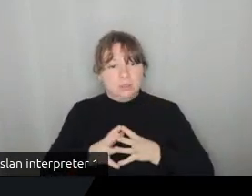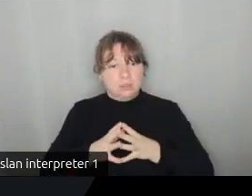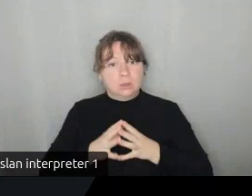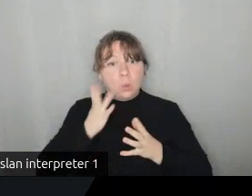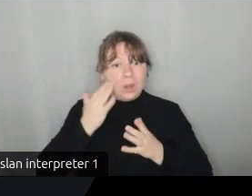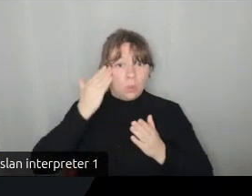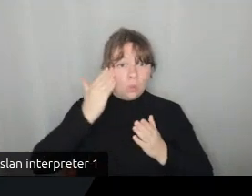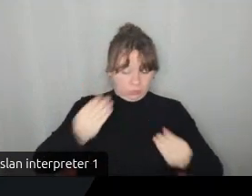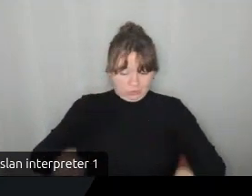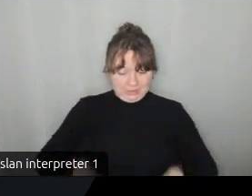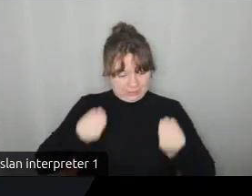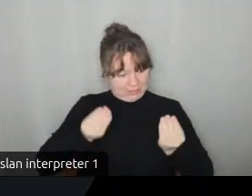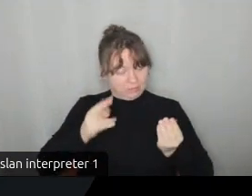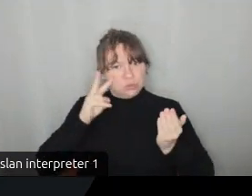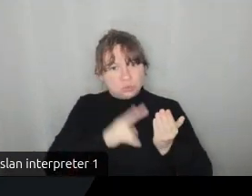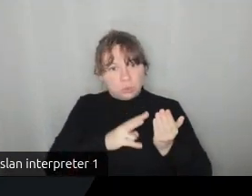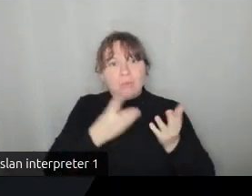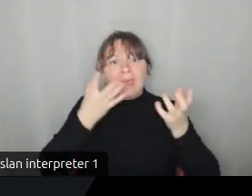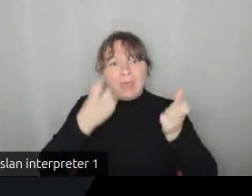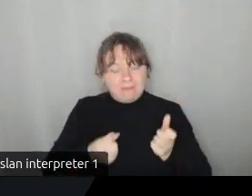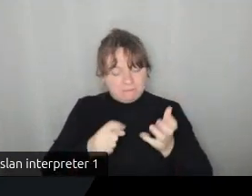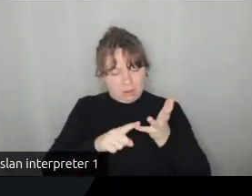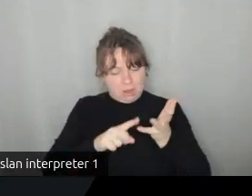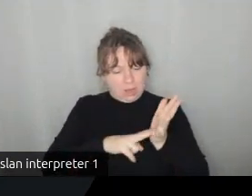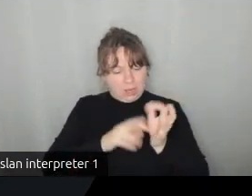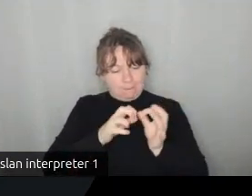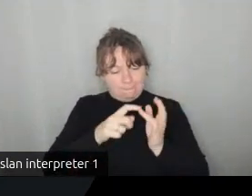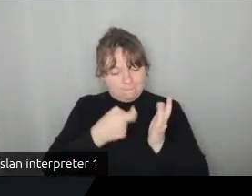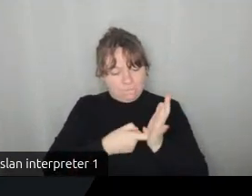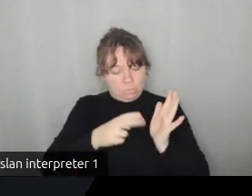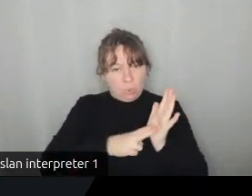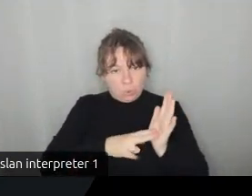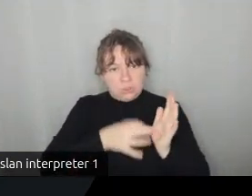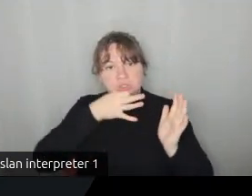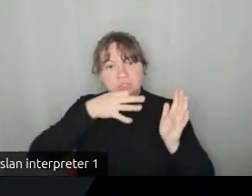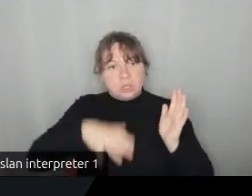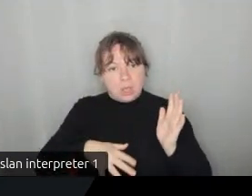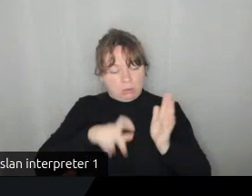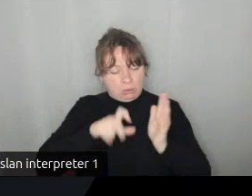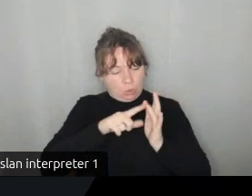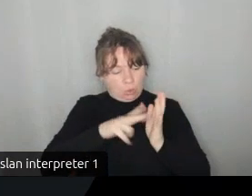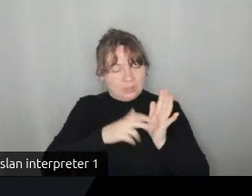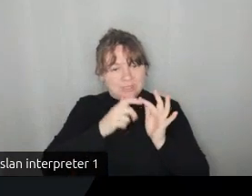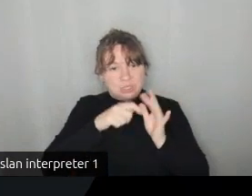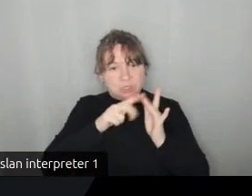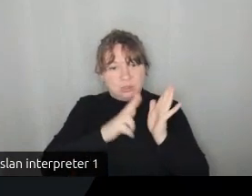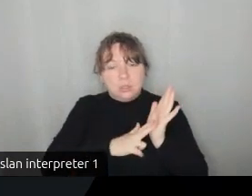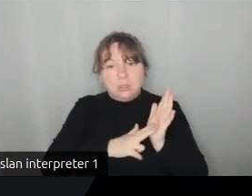that the unborn child condition was on there. Um, since the original incident had occurred,